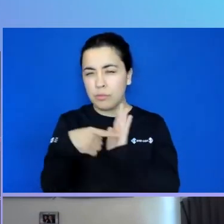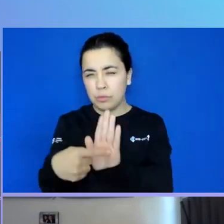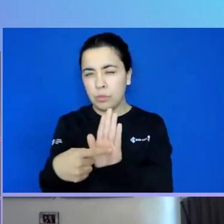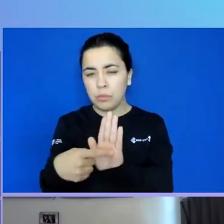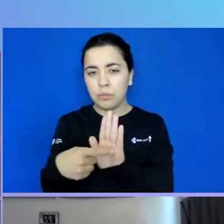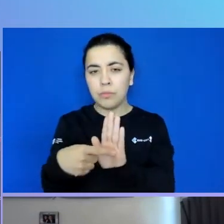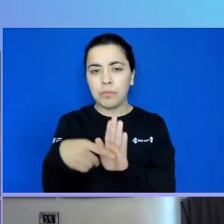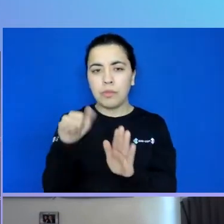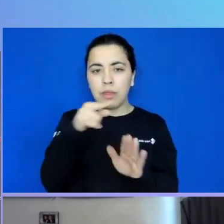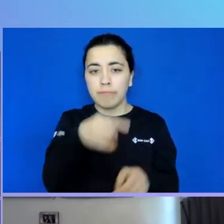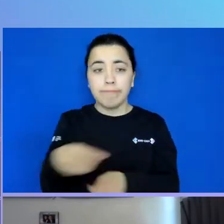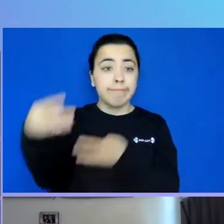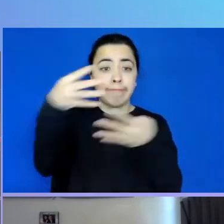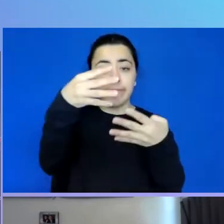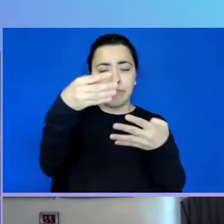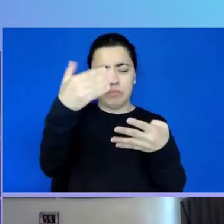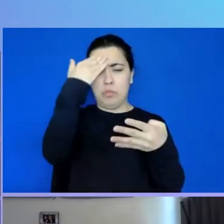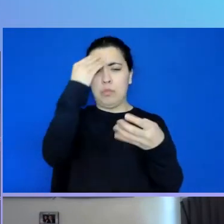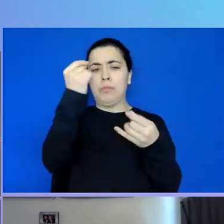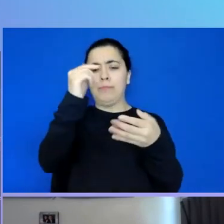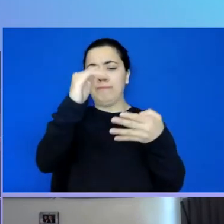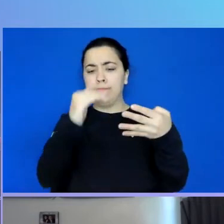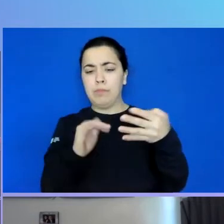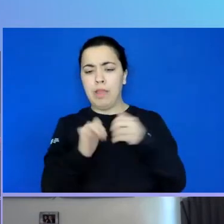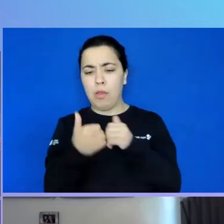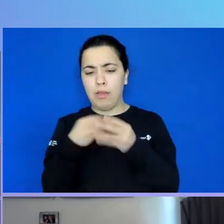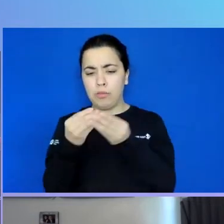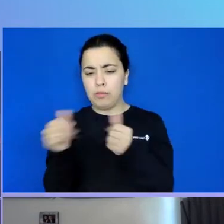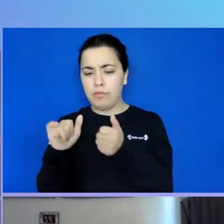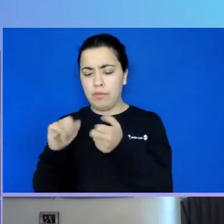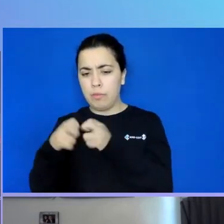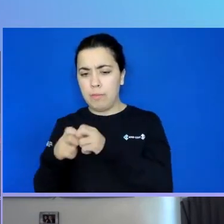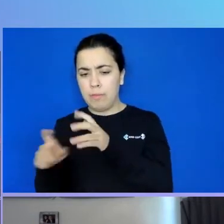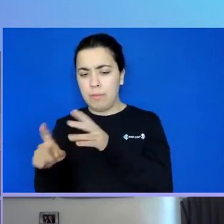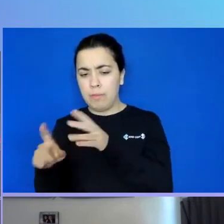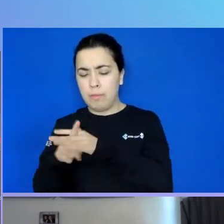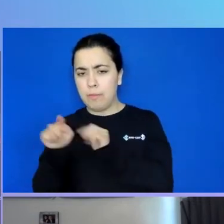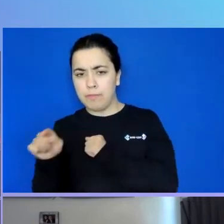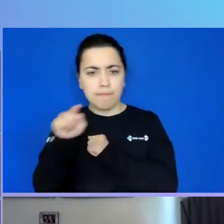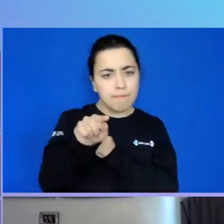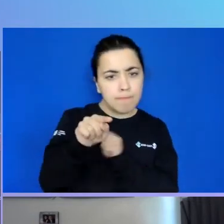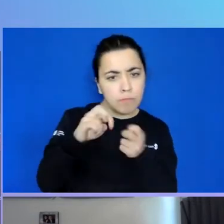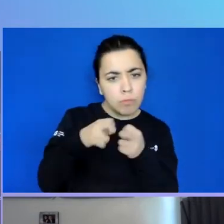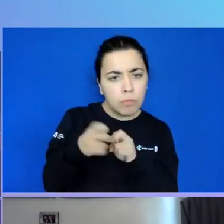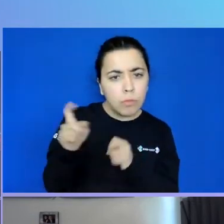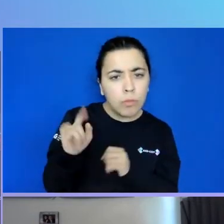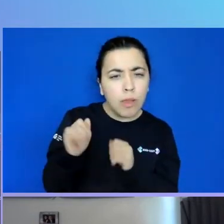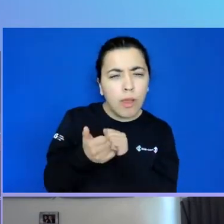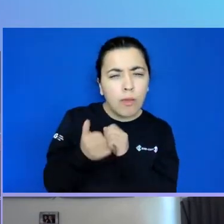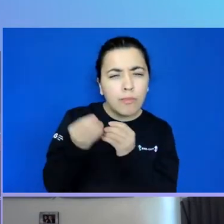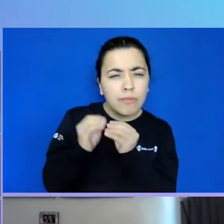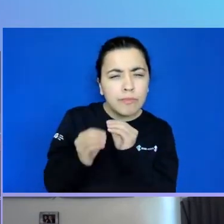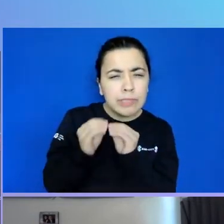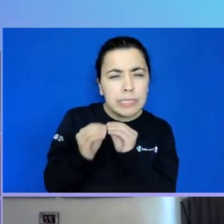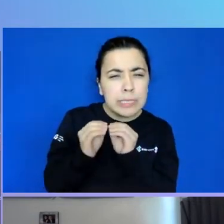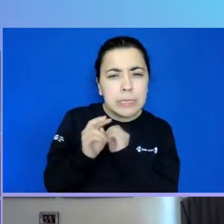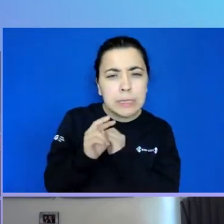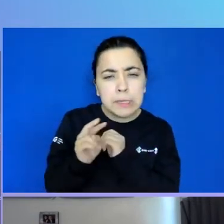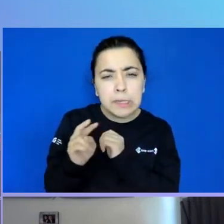that page, I know exactly how to fix this problem. In this case, the problem can be fixed by simply moving the label tag that